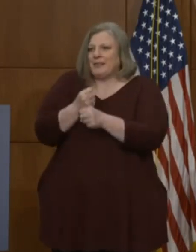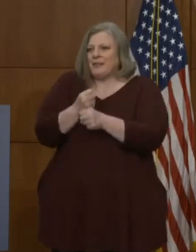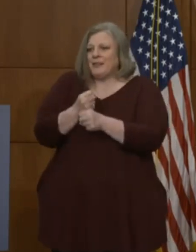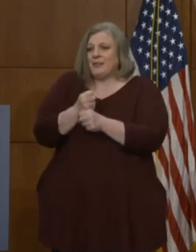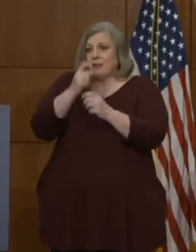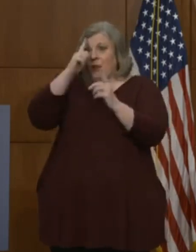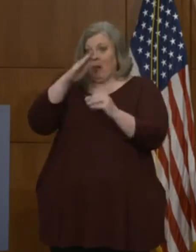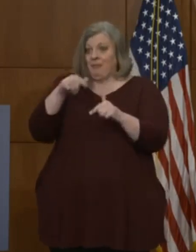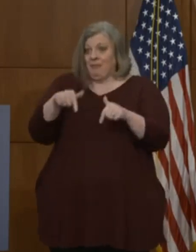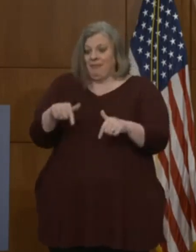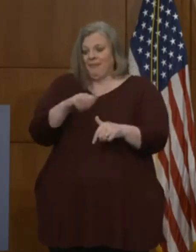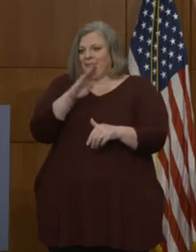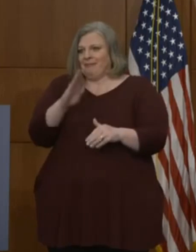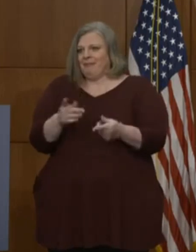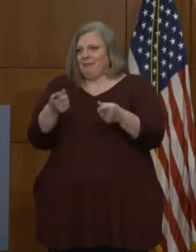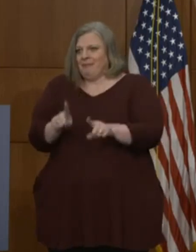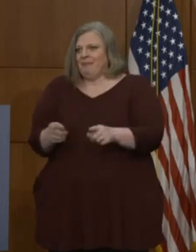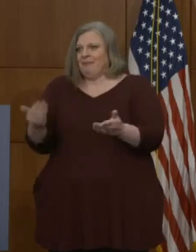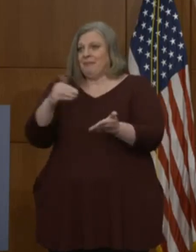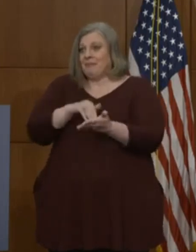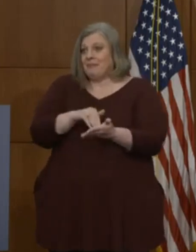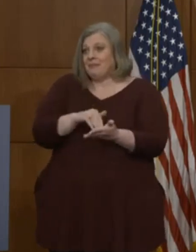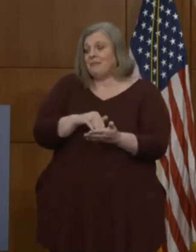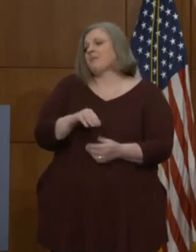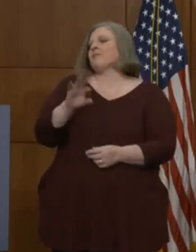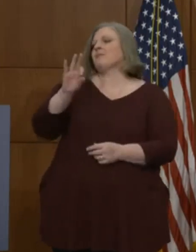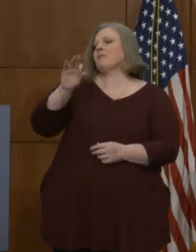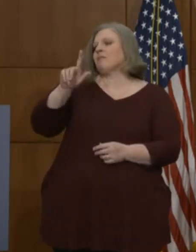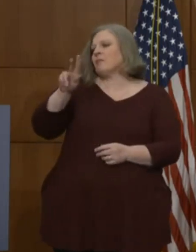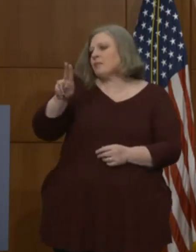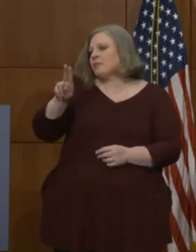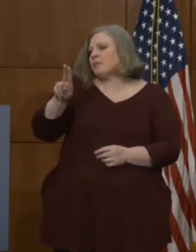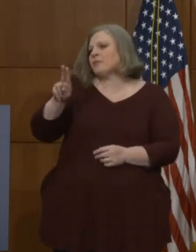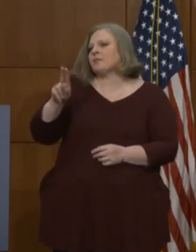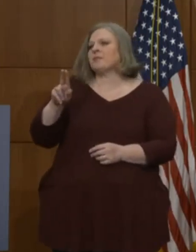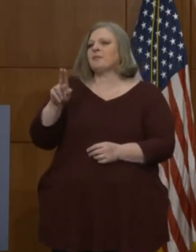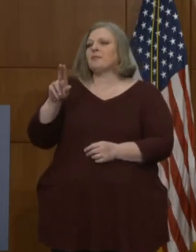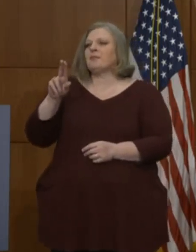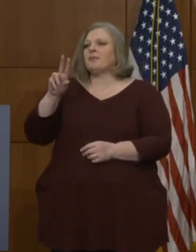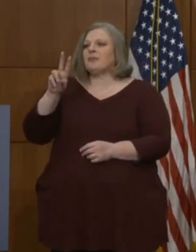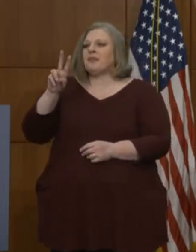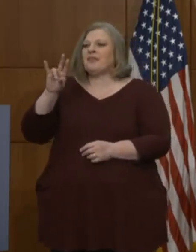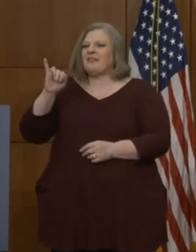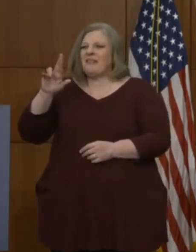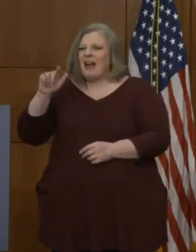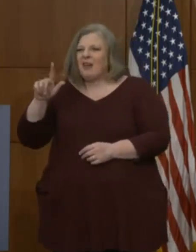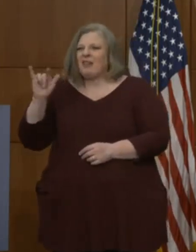EVERY TWENTY YEARS. OR HOPEFULLY NEVER AGAIN- WITH HOPEFULLY NEVER AGAIN- WITH SOMETHING LIKE INFLUENZA WE’RE SOMETHING LIKE INFLUENZA WE’RE A VIRAL ILLNESS LIKE